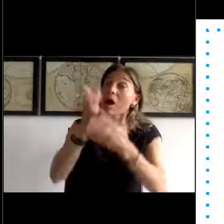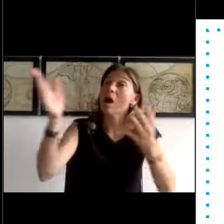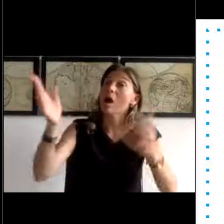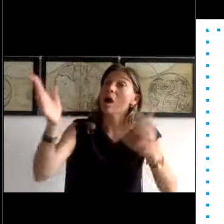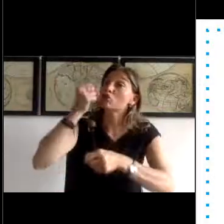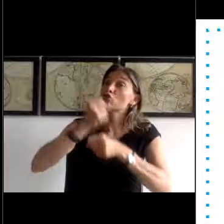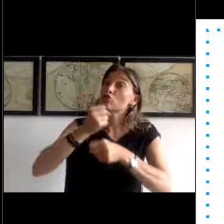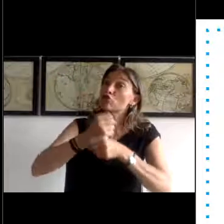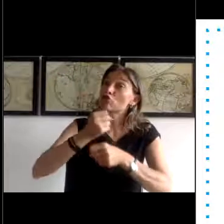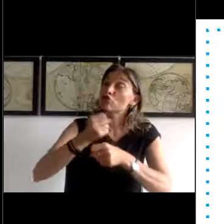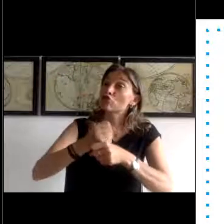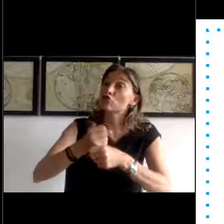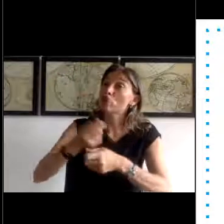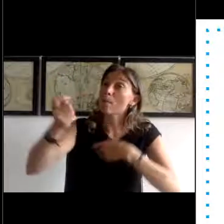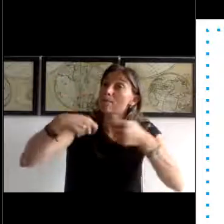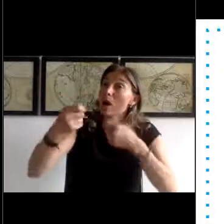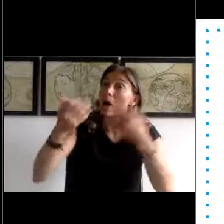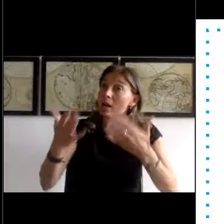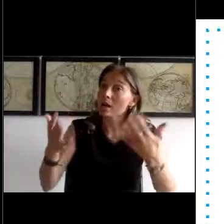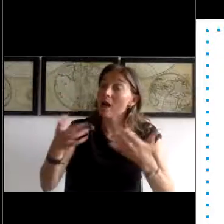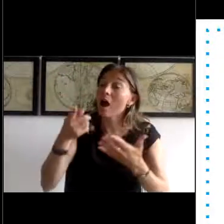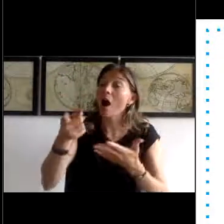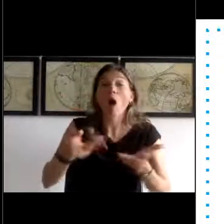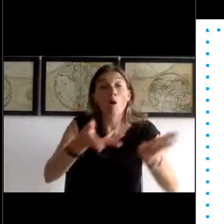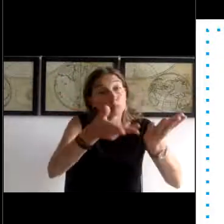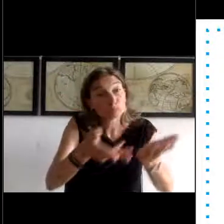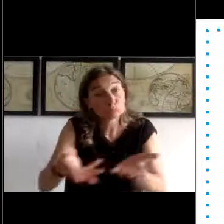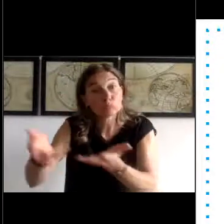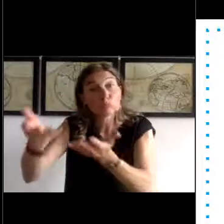that would be sustainability, really participating